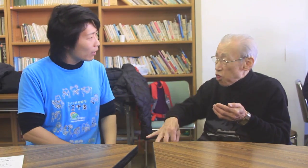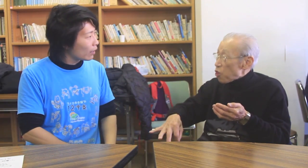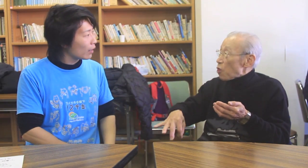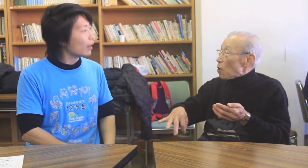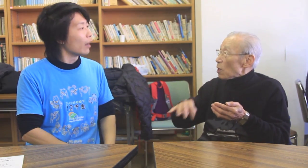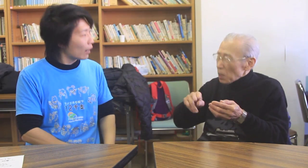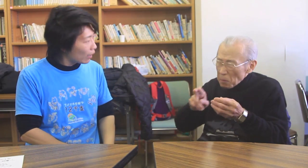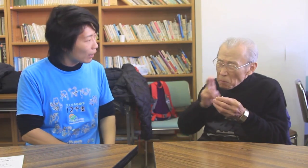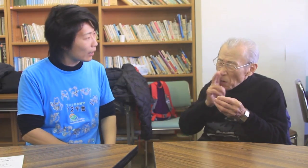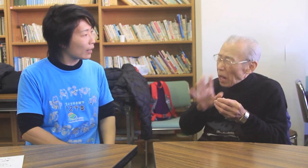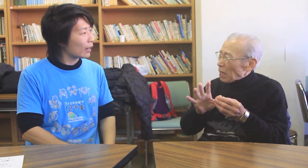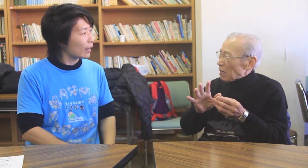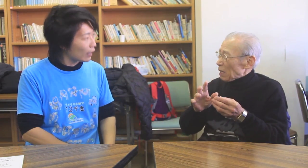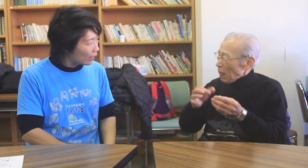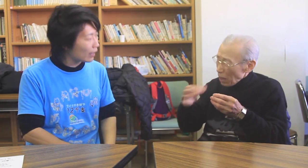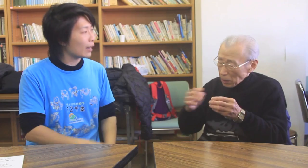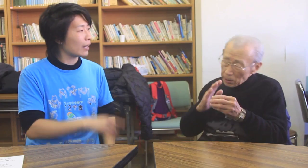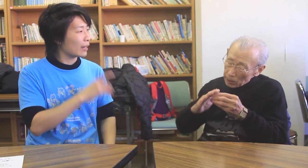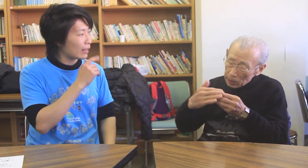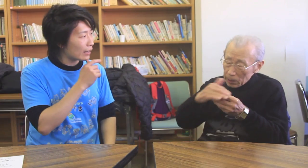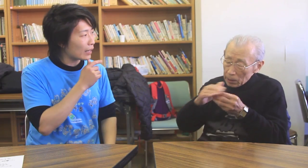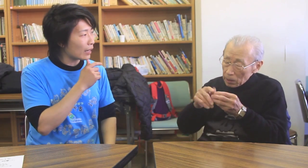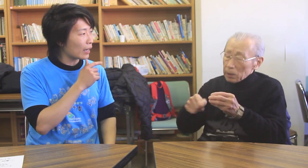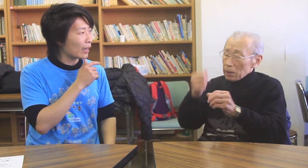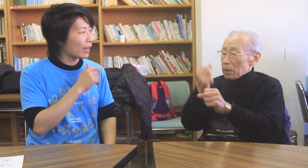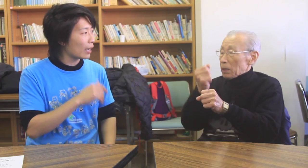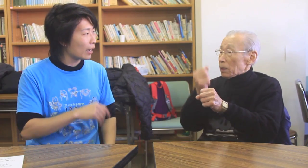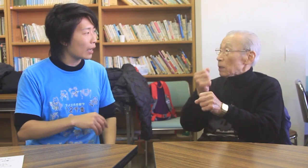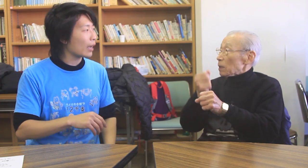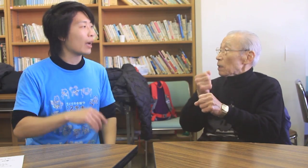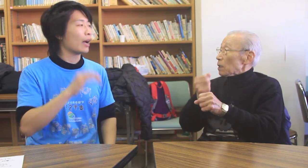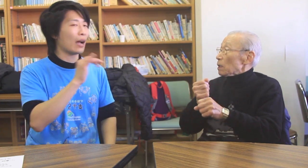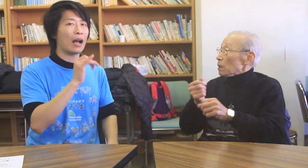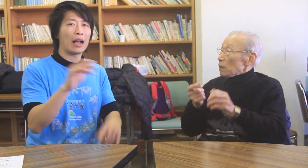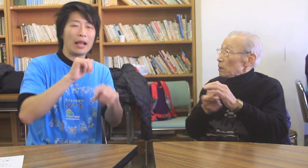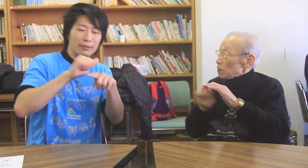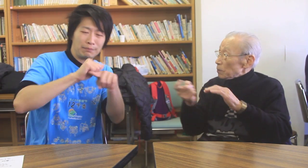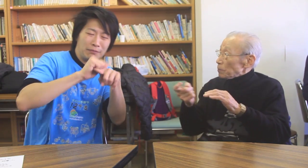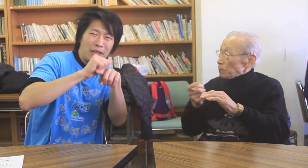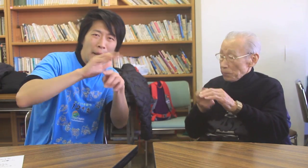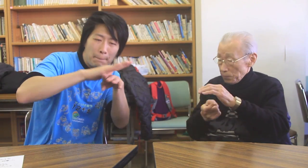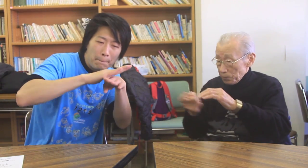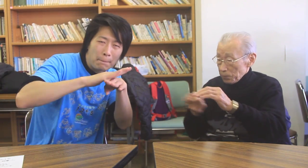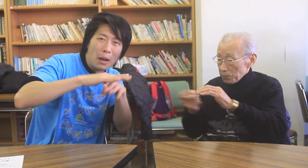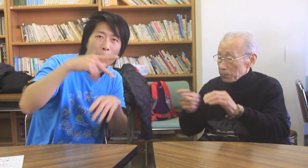Unrefined diamonds, stained areas were polished off.